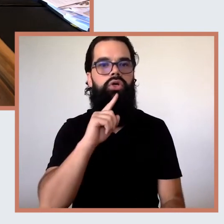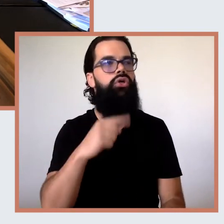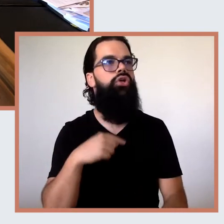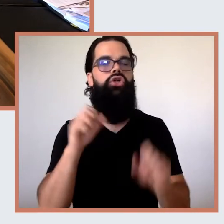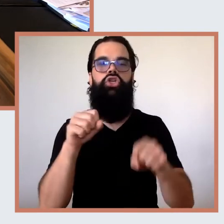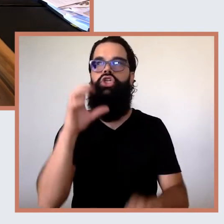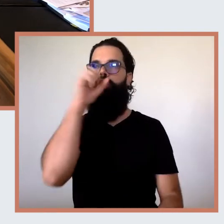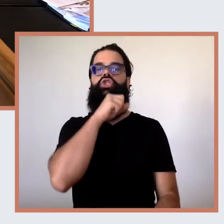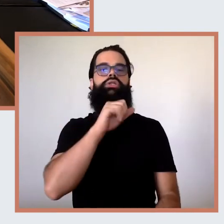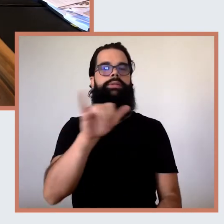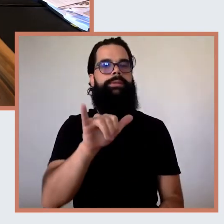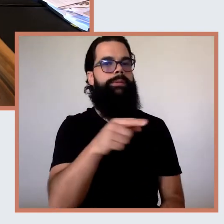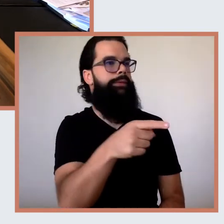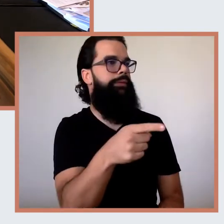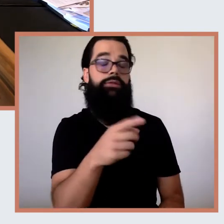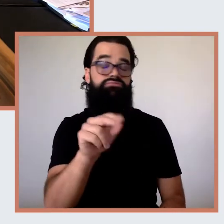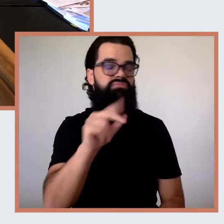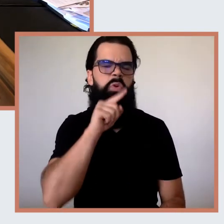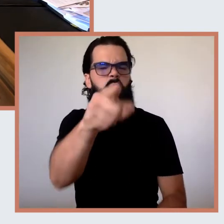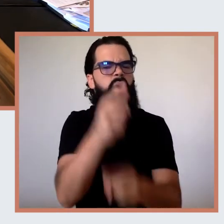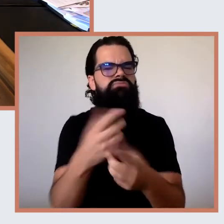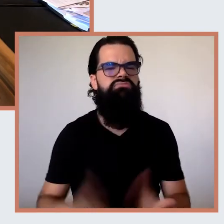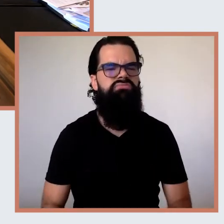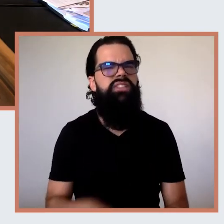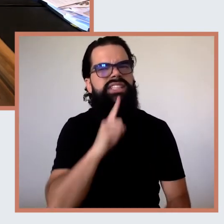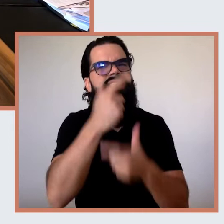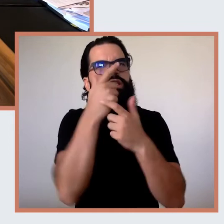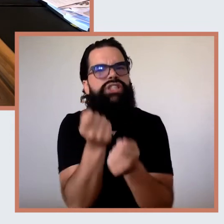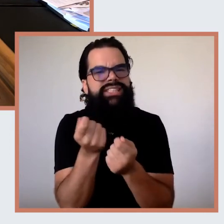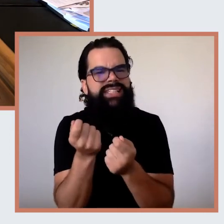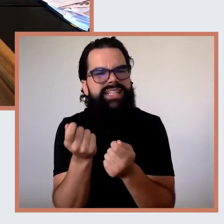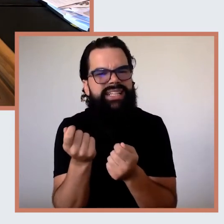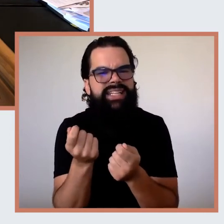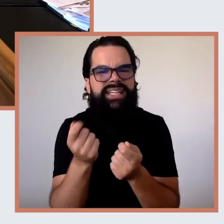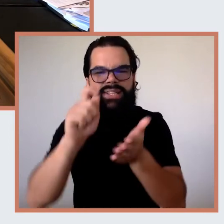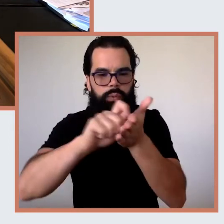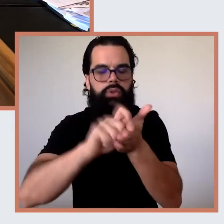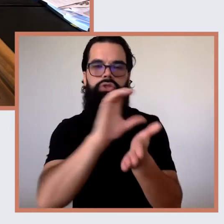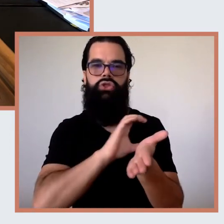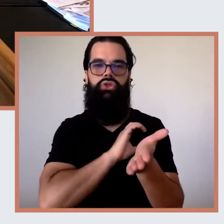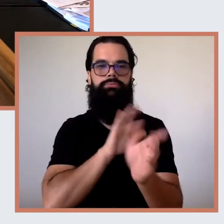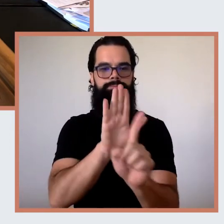that I assumed that she could, but you're right. That's what makes it so interesting.